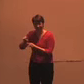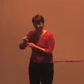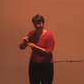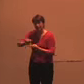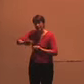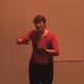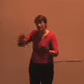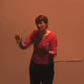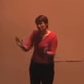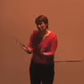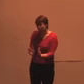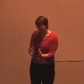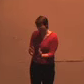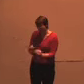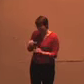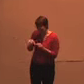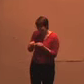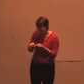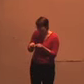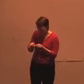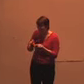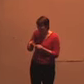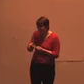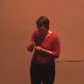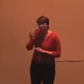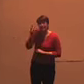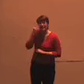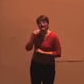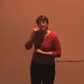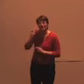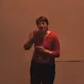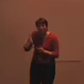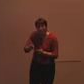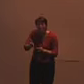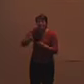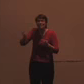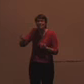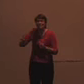but the experience is much bigger than this size.